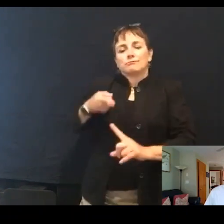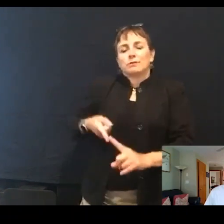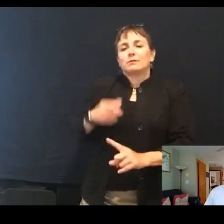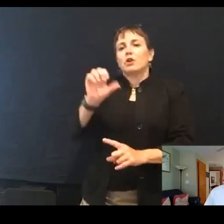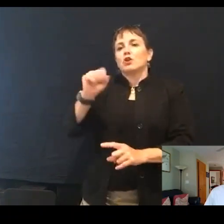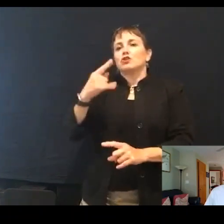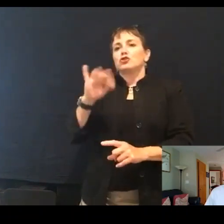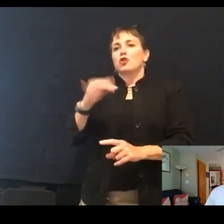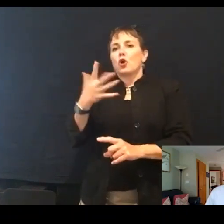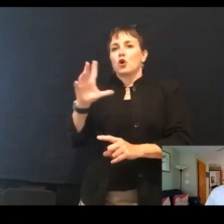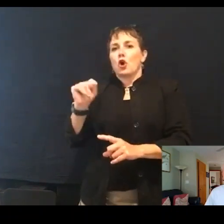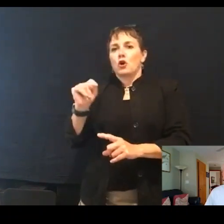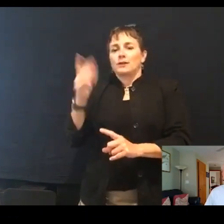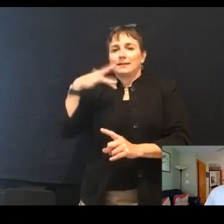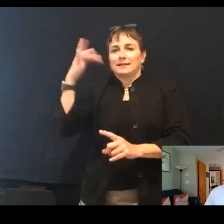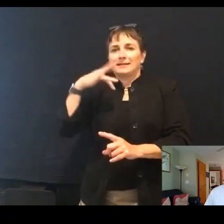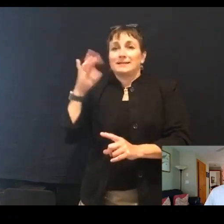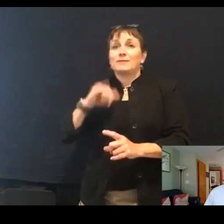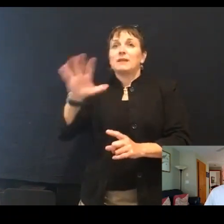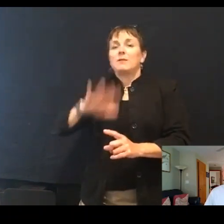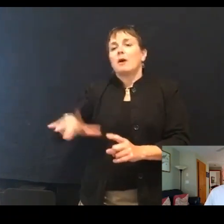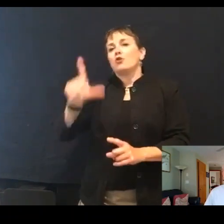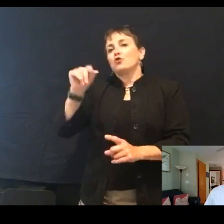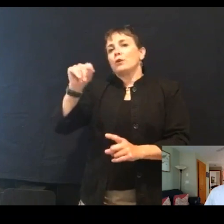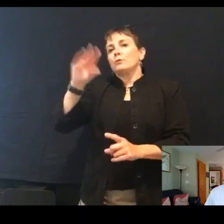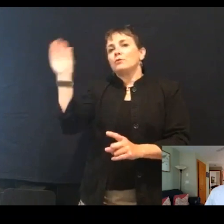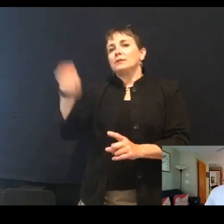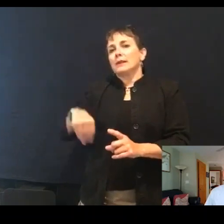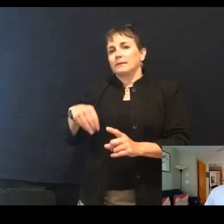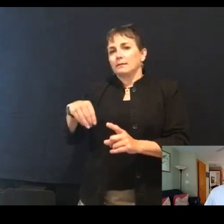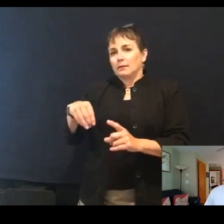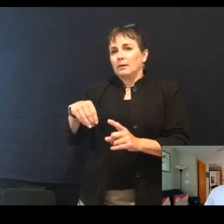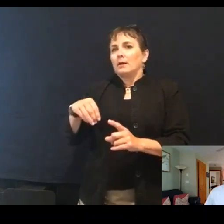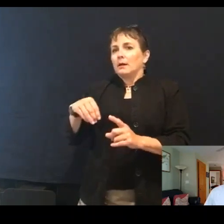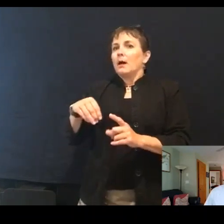And that was responsible for 20% of the disease in the group that we tested.